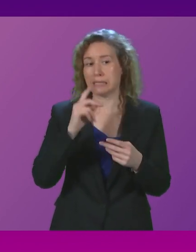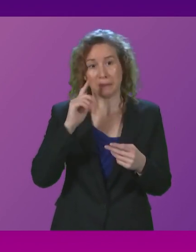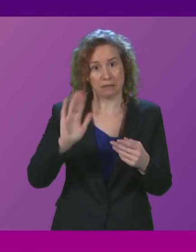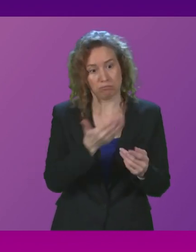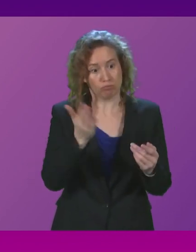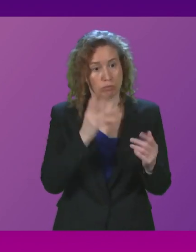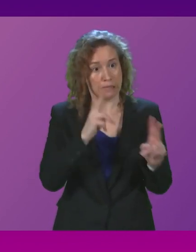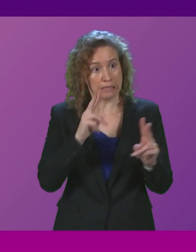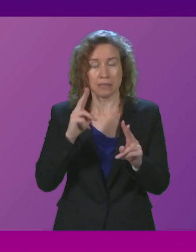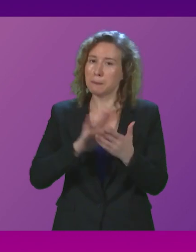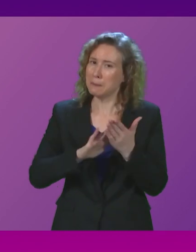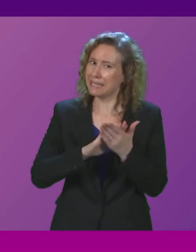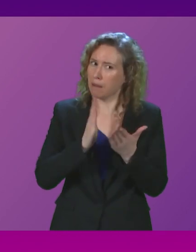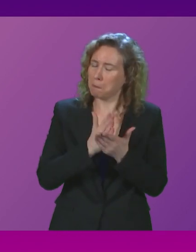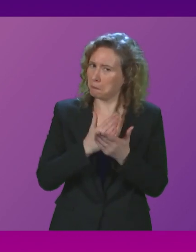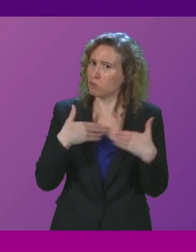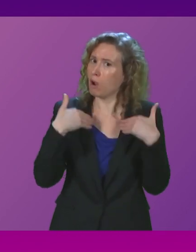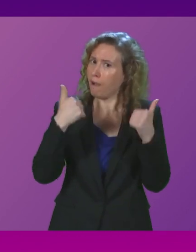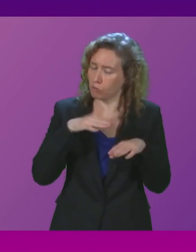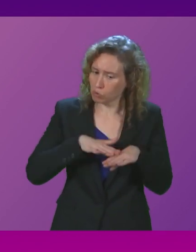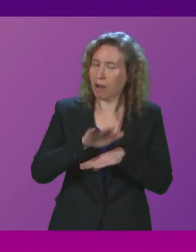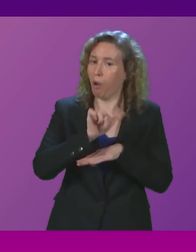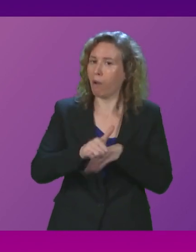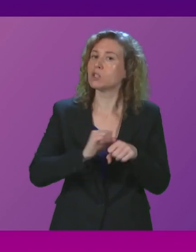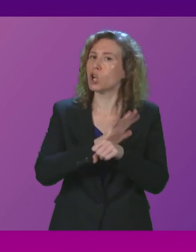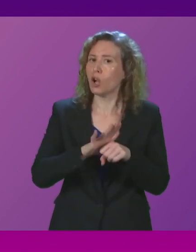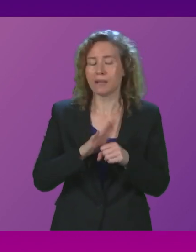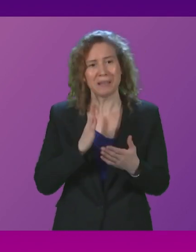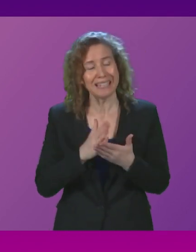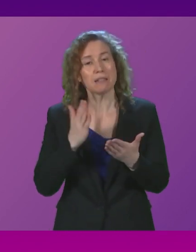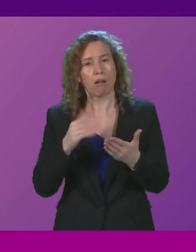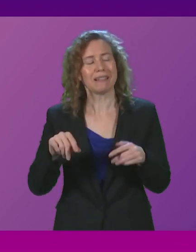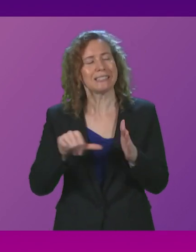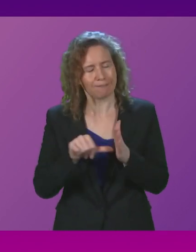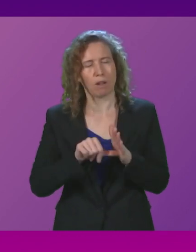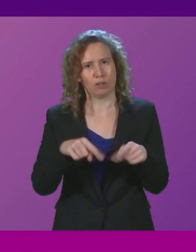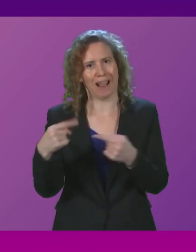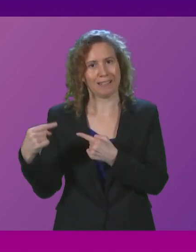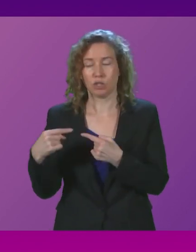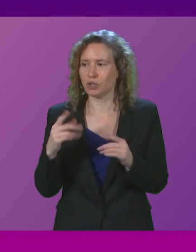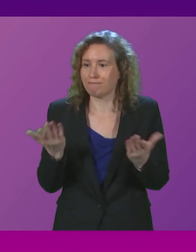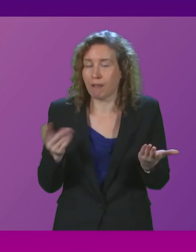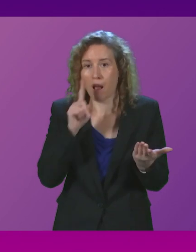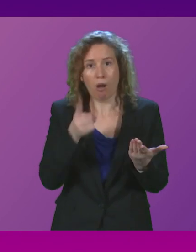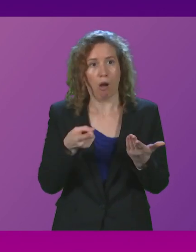the recovery of the NHS from Covid. These are difficult challenges—there is absolutely no getting away from that.